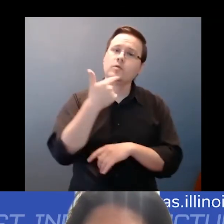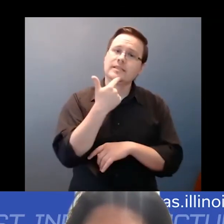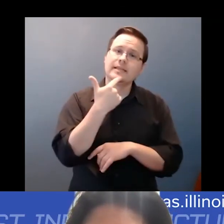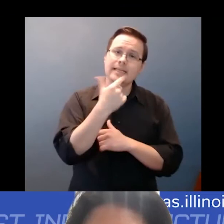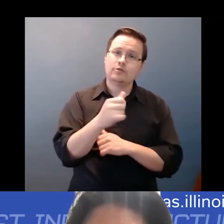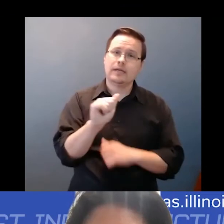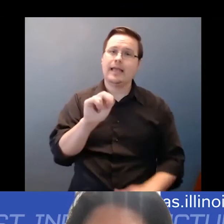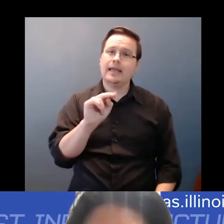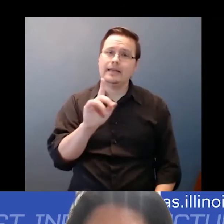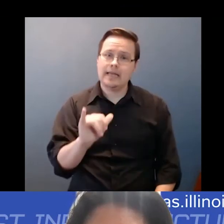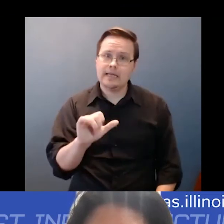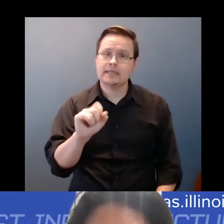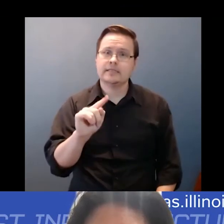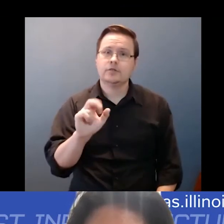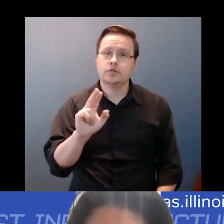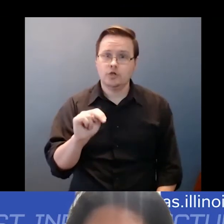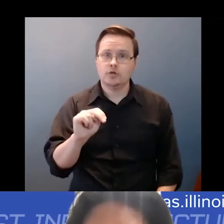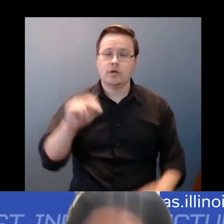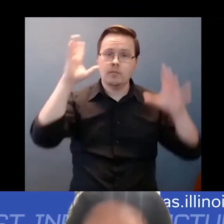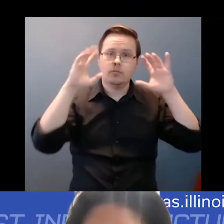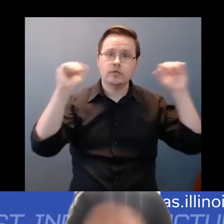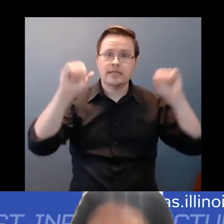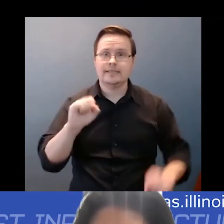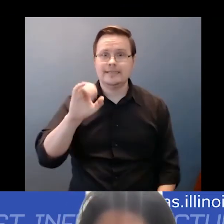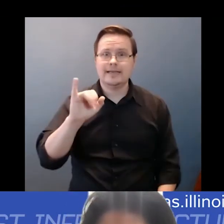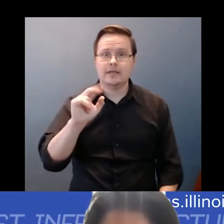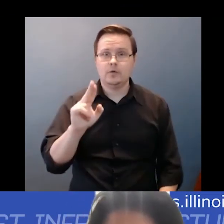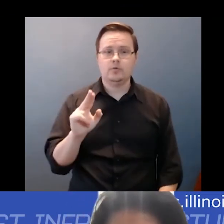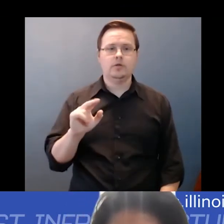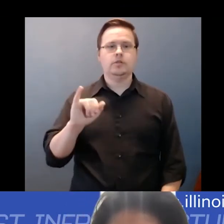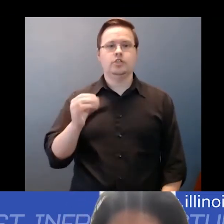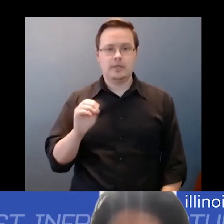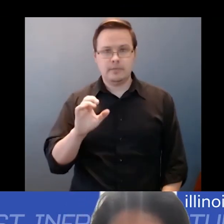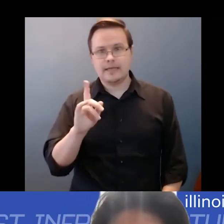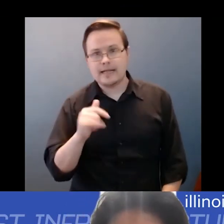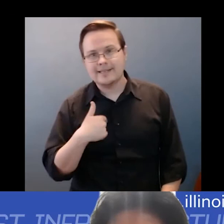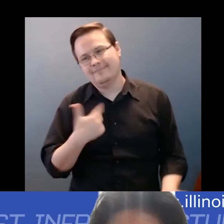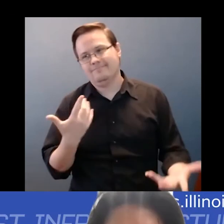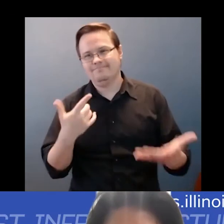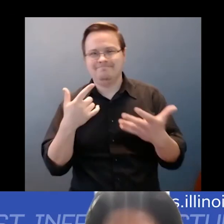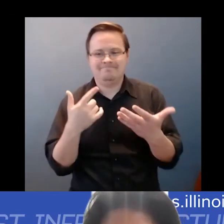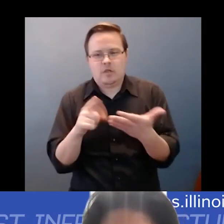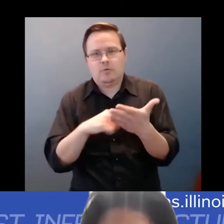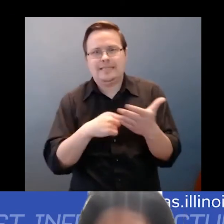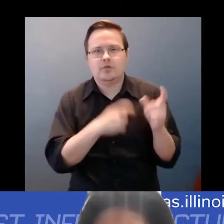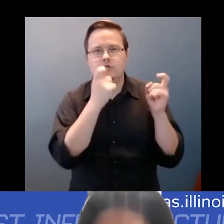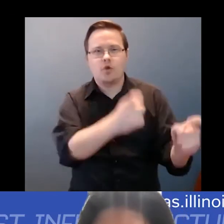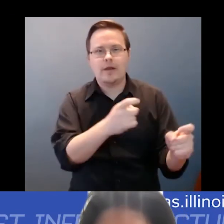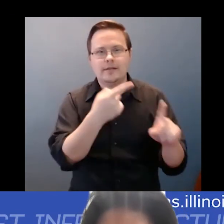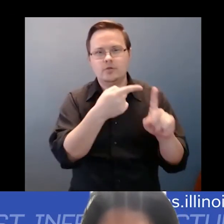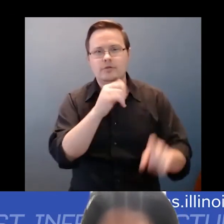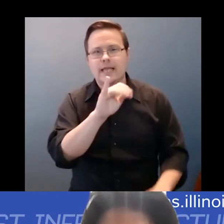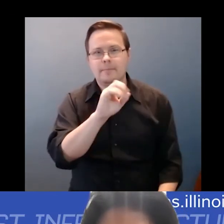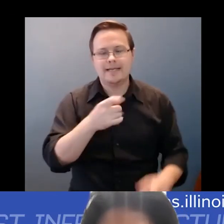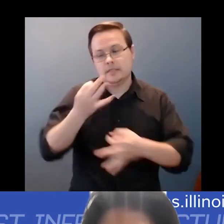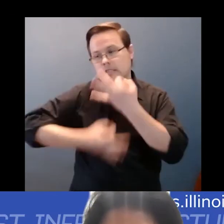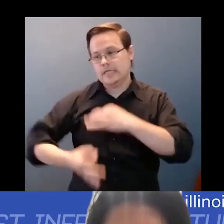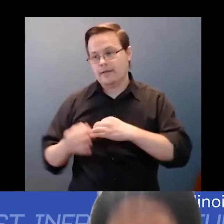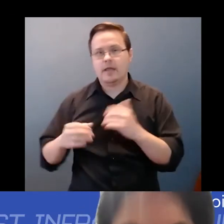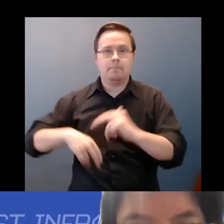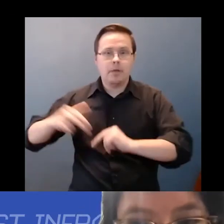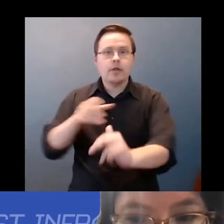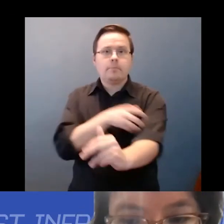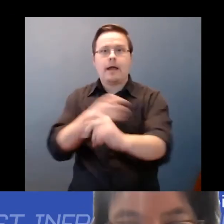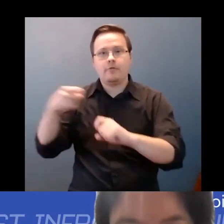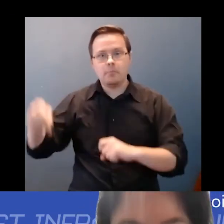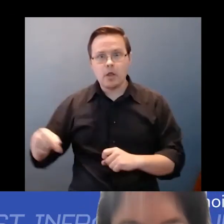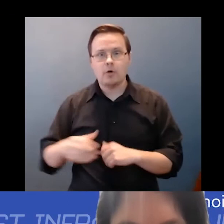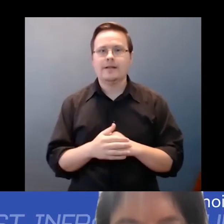I will say it's interesting though because Andy stern was the president of the SEIU who Jamie kalbi critiques as being this kind of like donating to campaigns rather than power building from below.